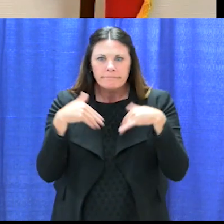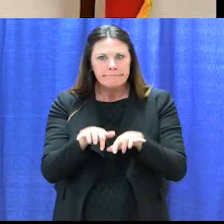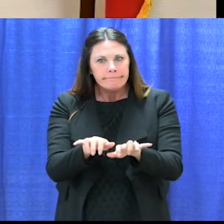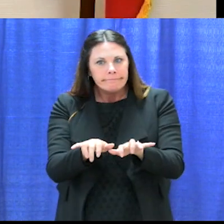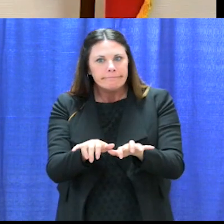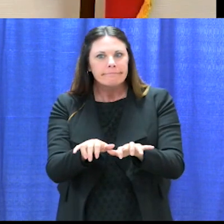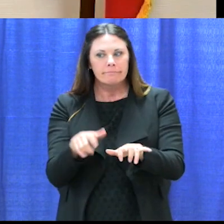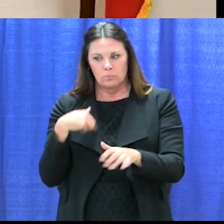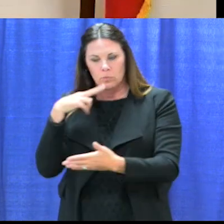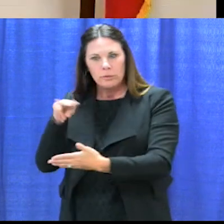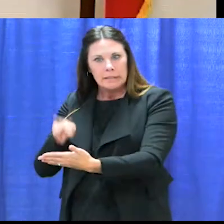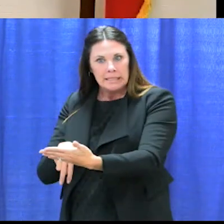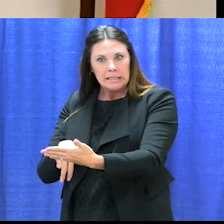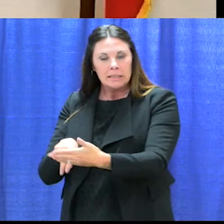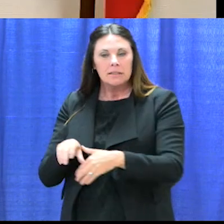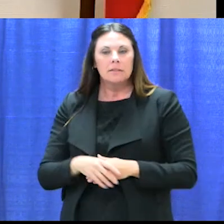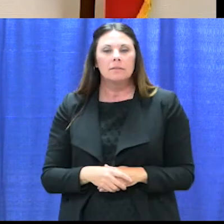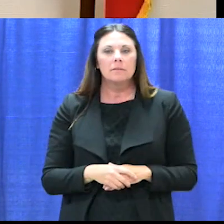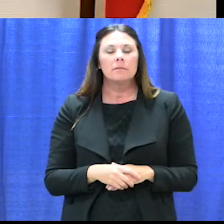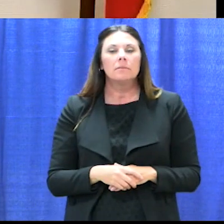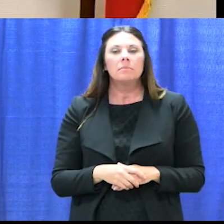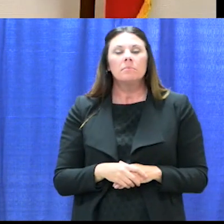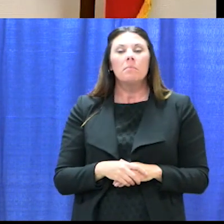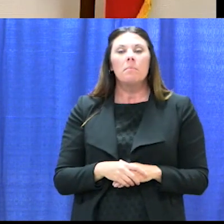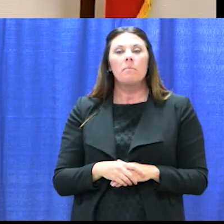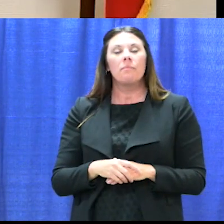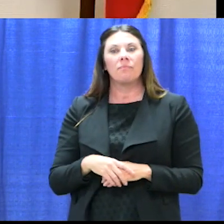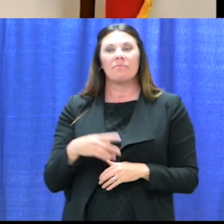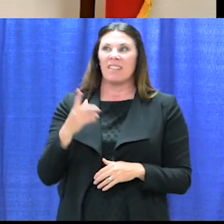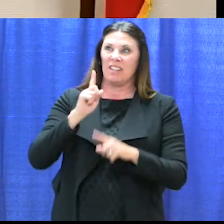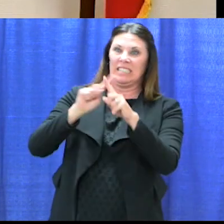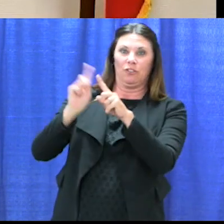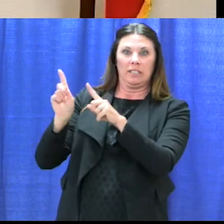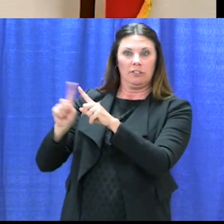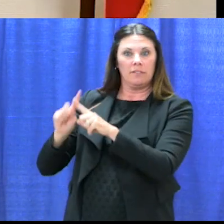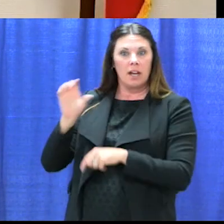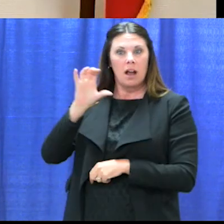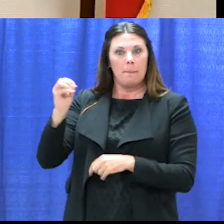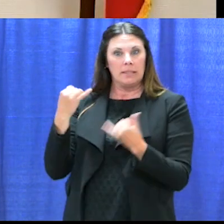We all want to thank all the representatives from the various companies who you'll hear from today.